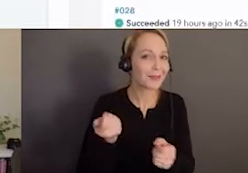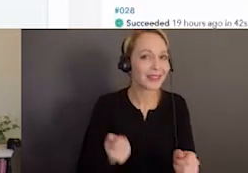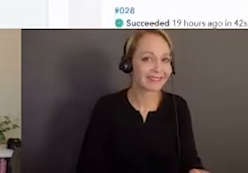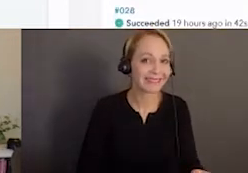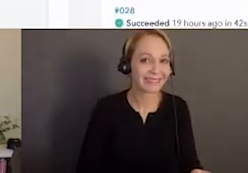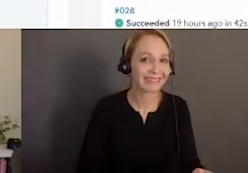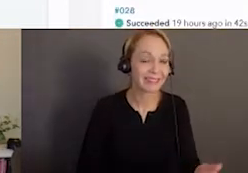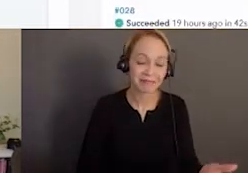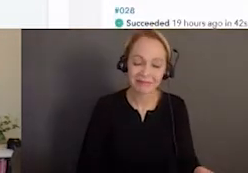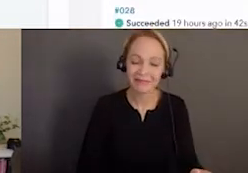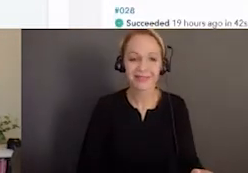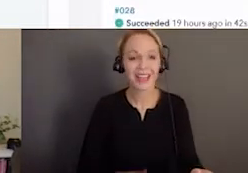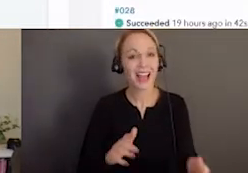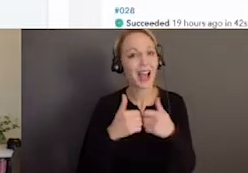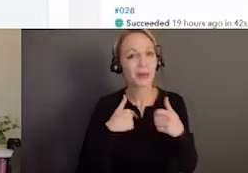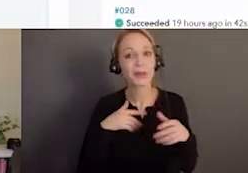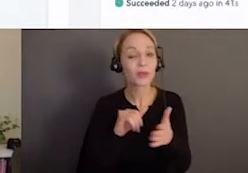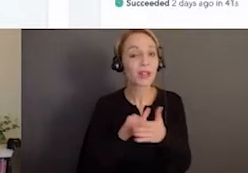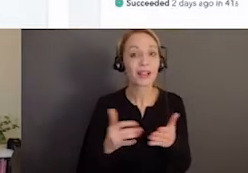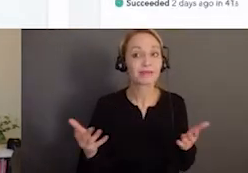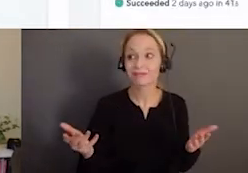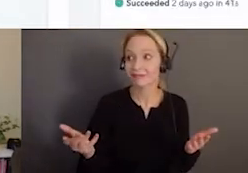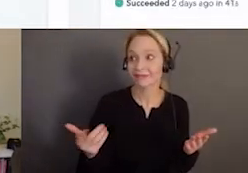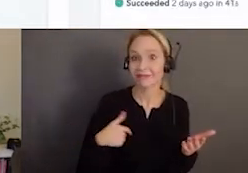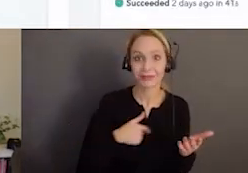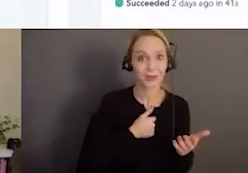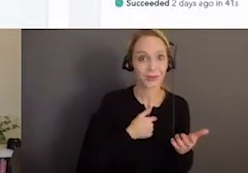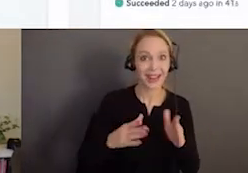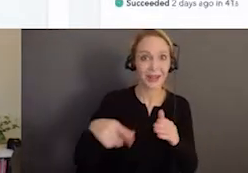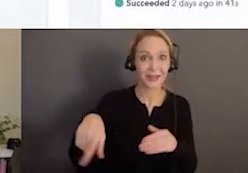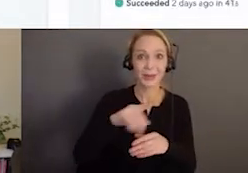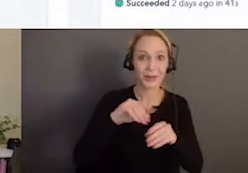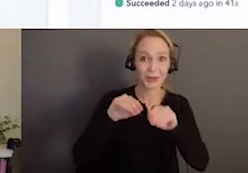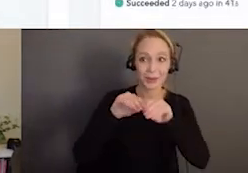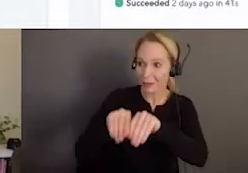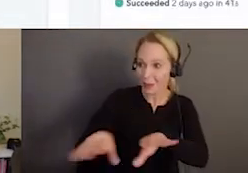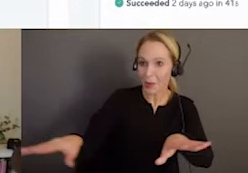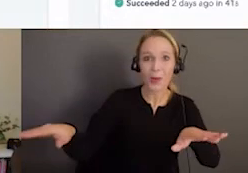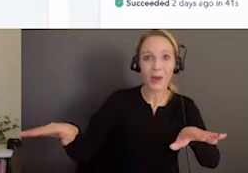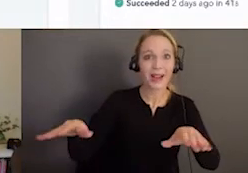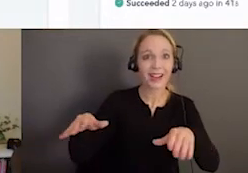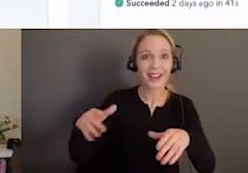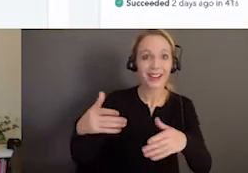AND THE WAY THAT WE DO, WE ALLOW YOU TO DEPLOY PREVIOUS VERSIONS.